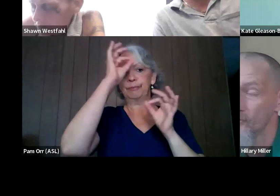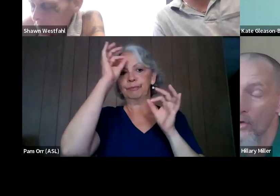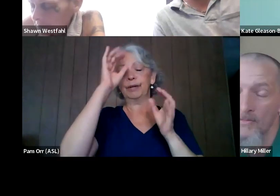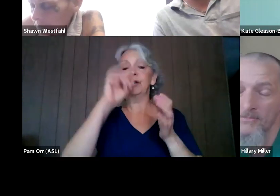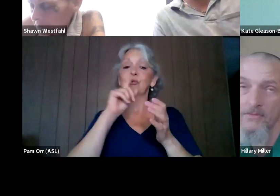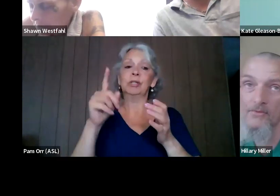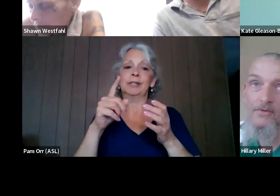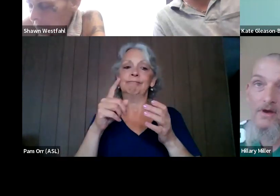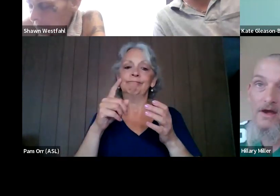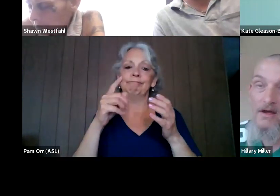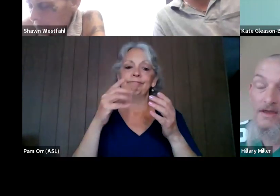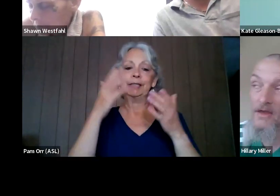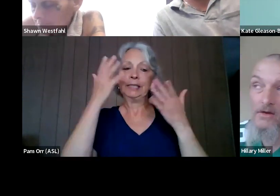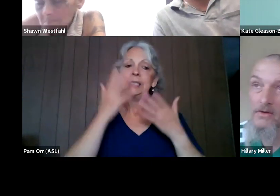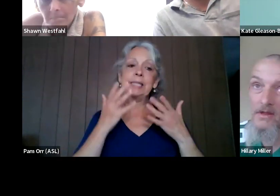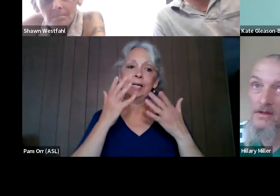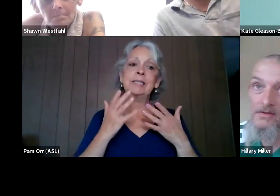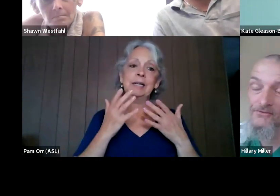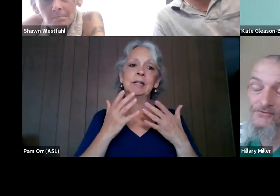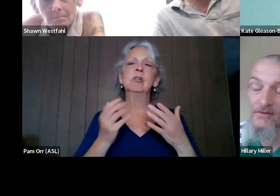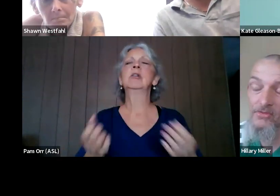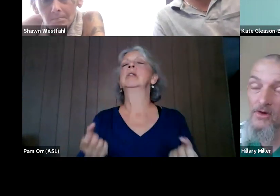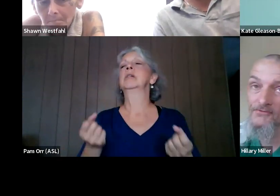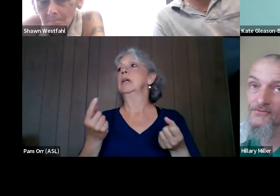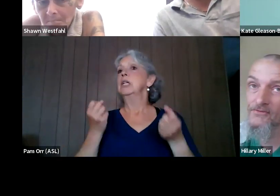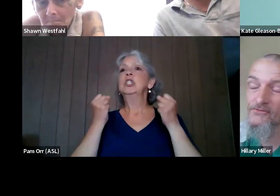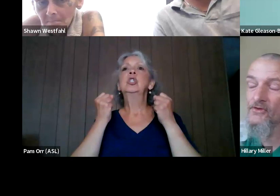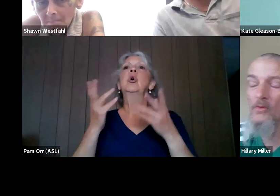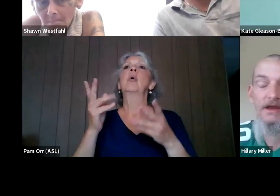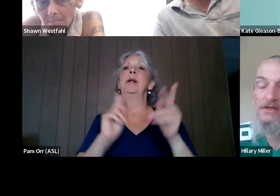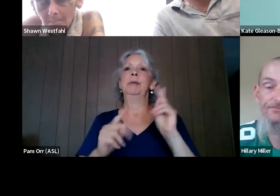So many people I know just have lost so many limbs.